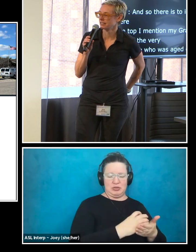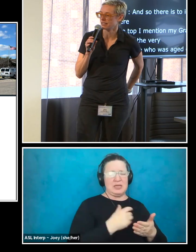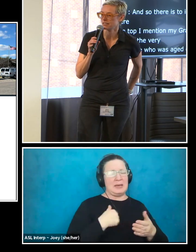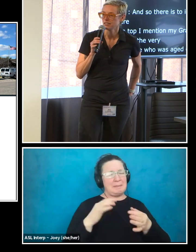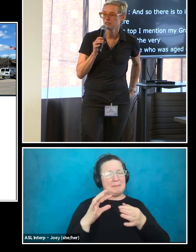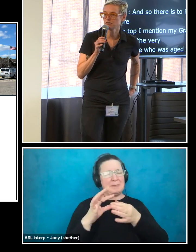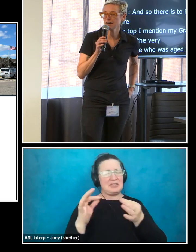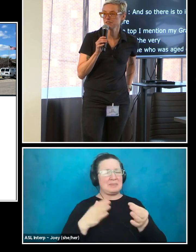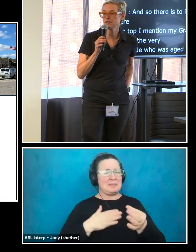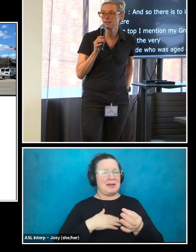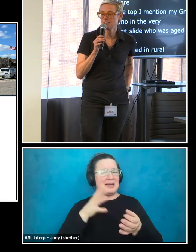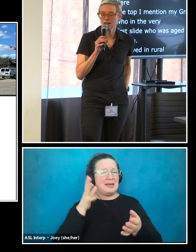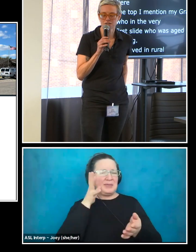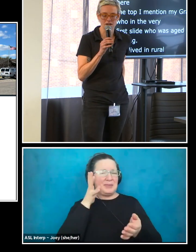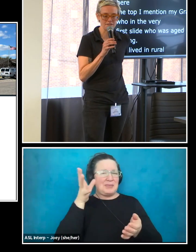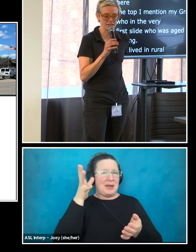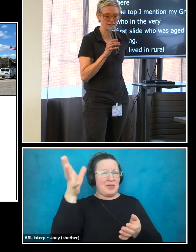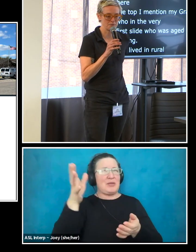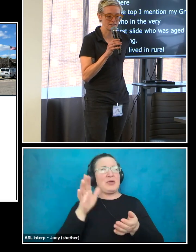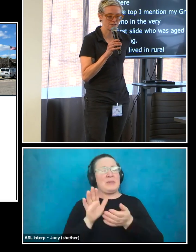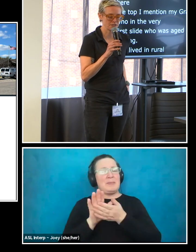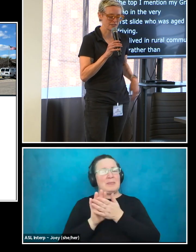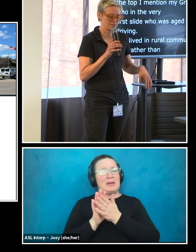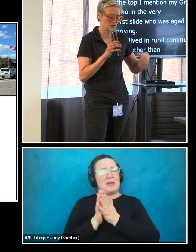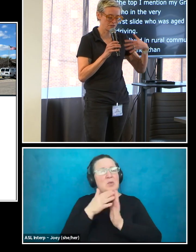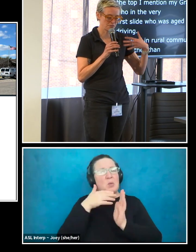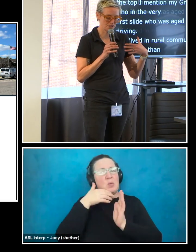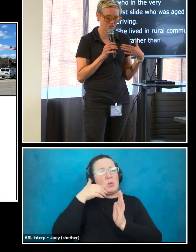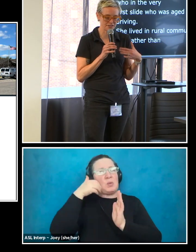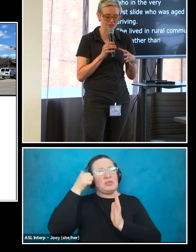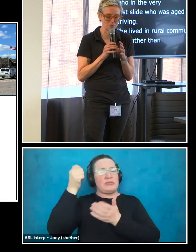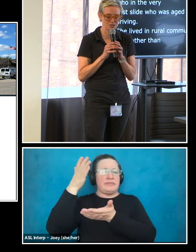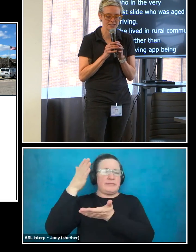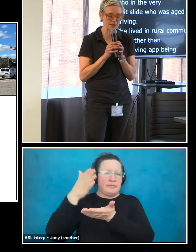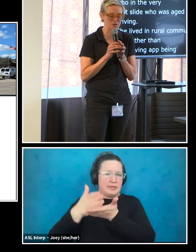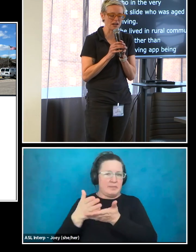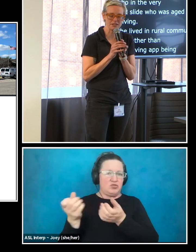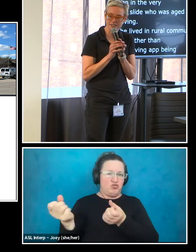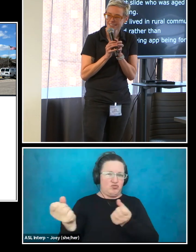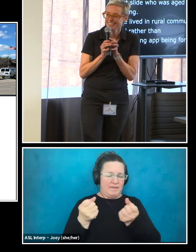and rather than not driving and being forced to move into a nursing home, she kept driving